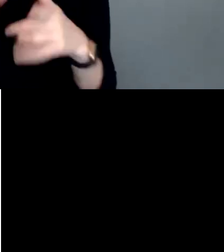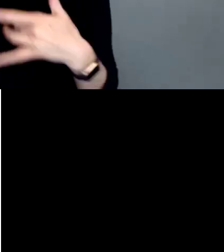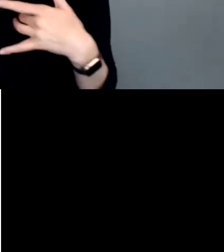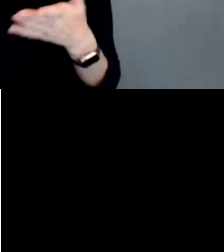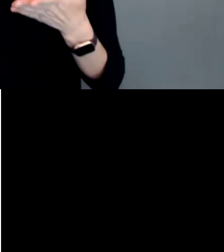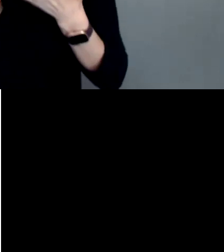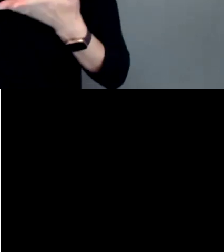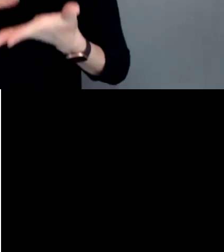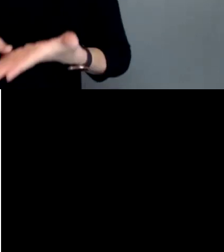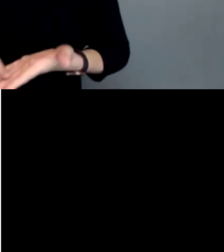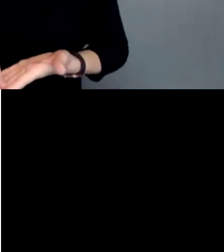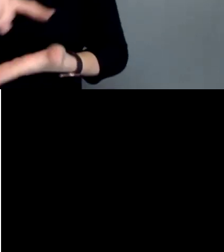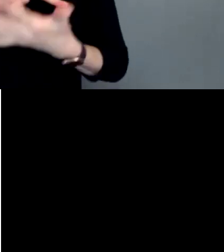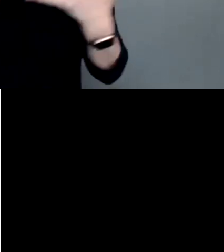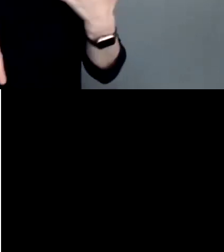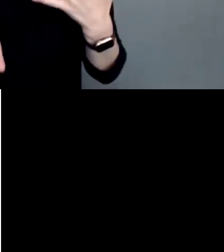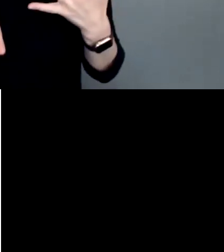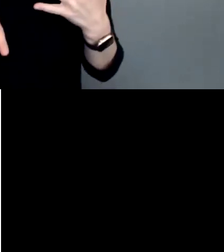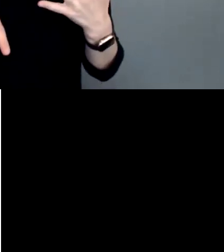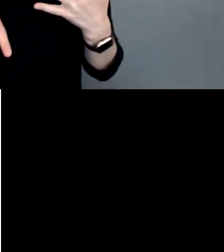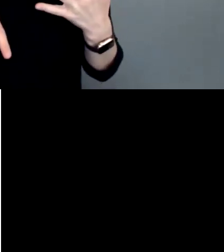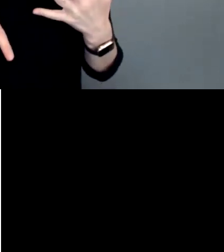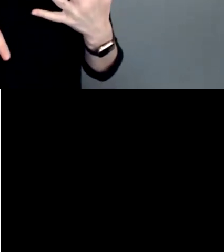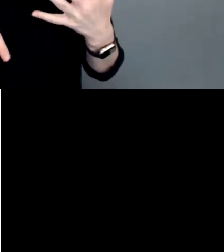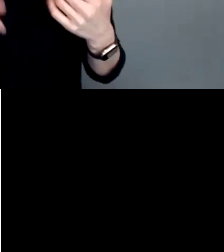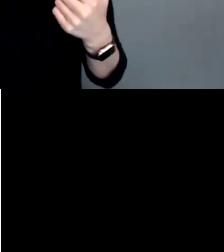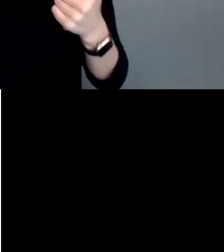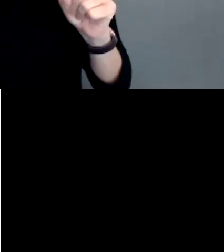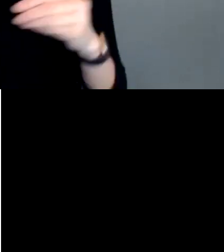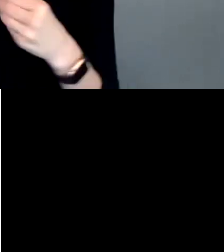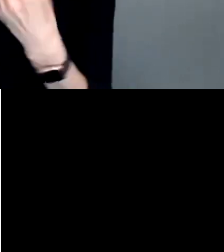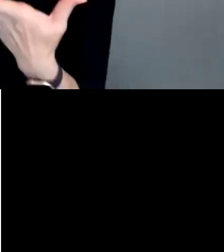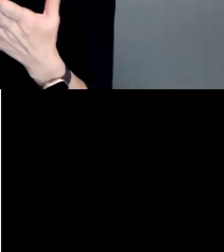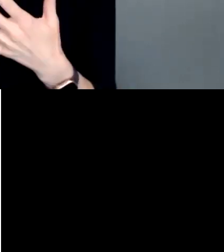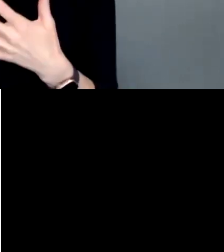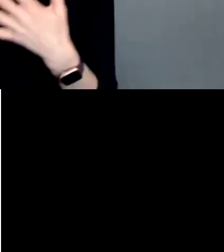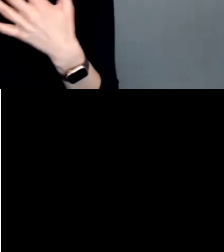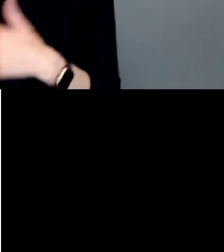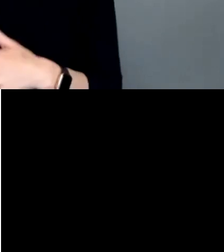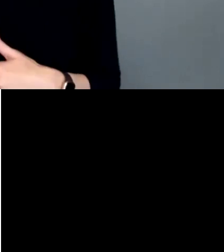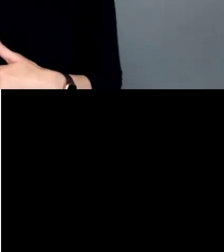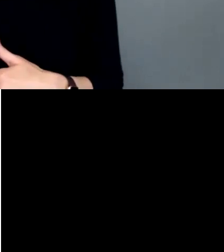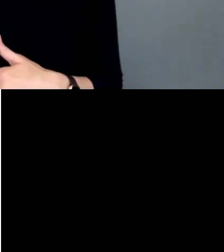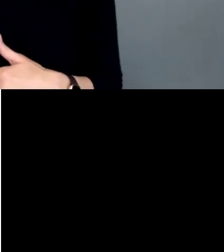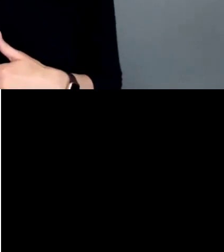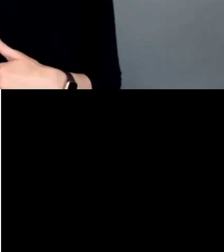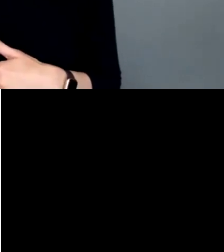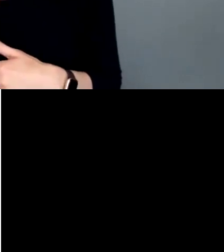really trying to provide other options as well, so that